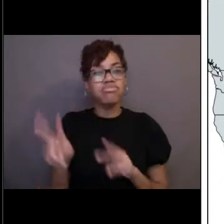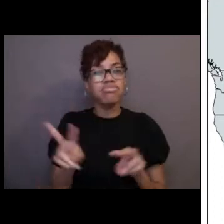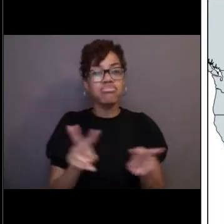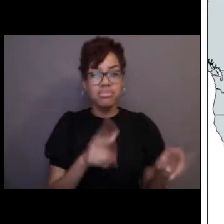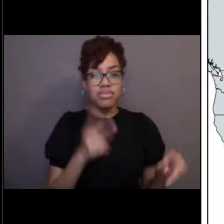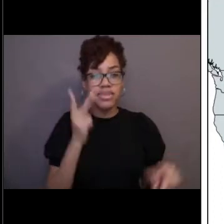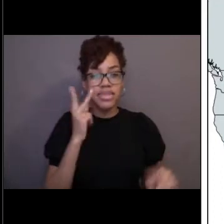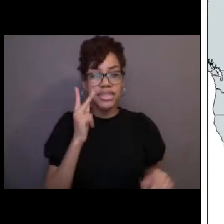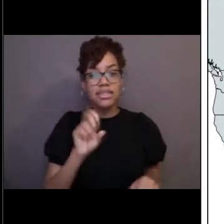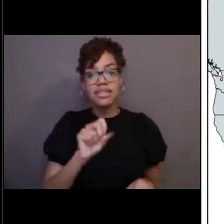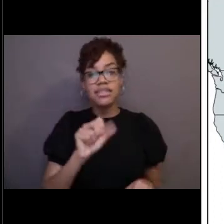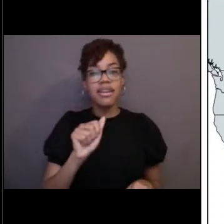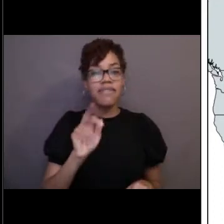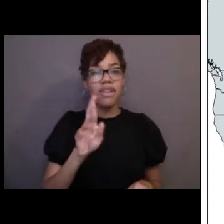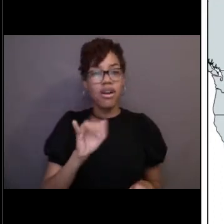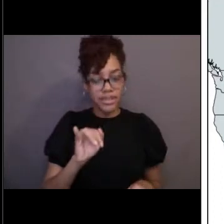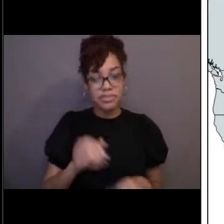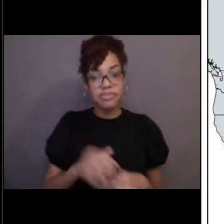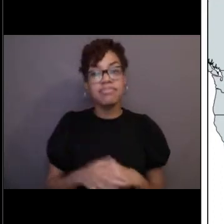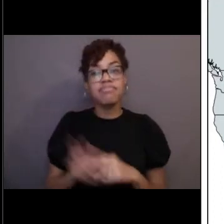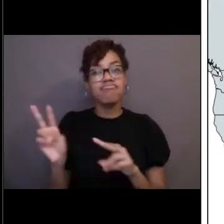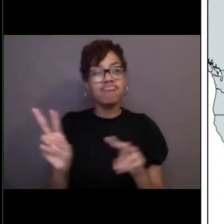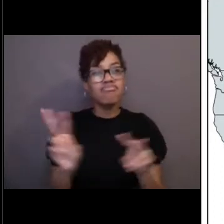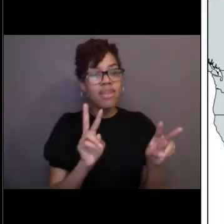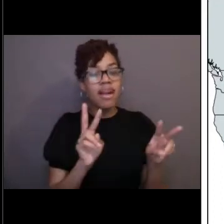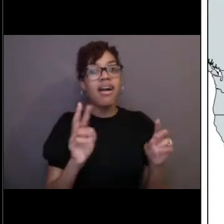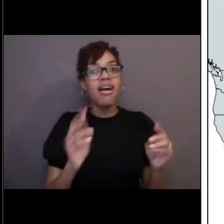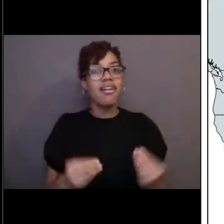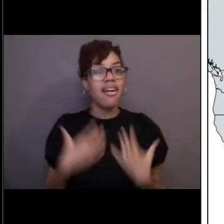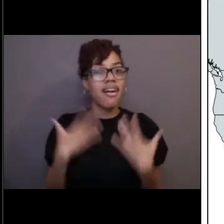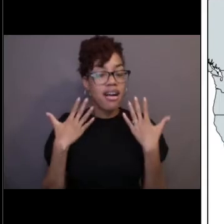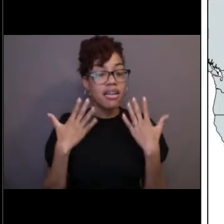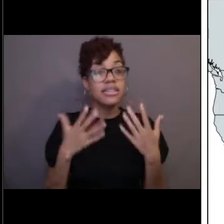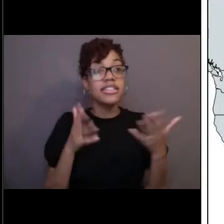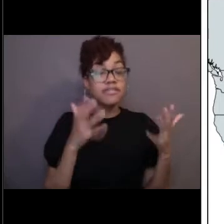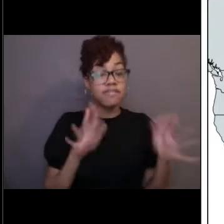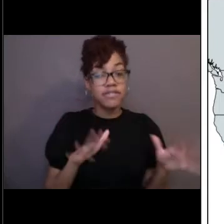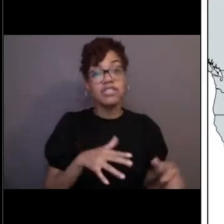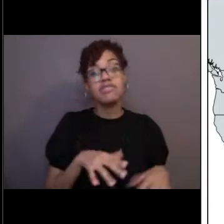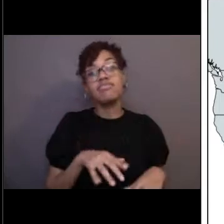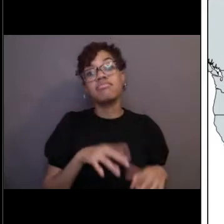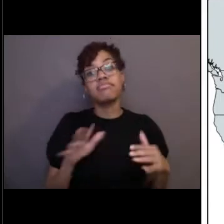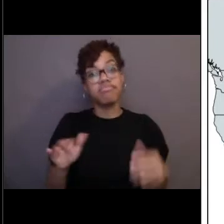And after that, I went through school, I went to college, I went to graduate school. And in graduate school,